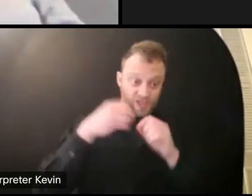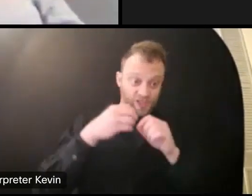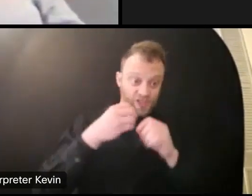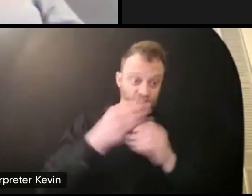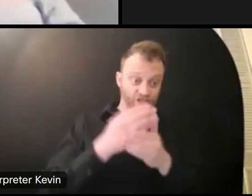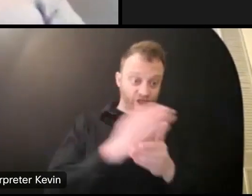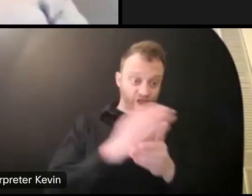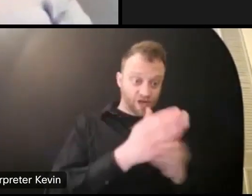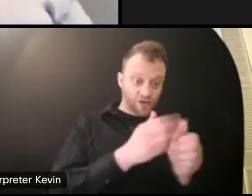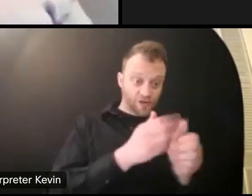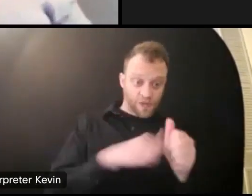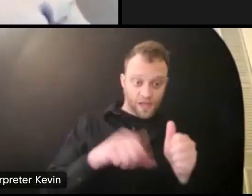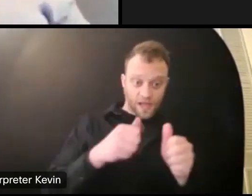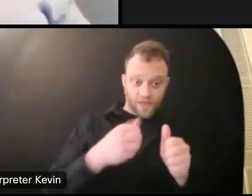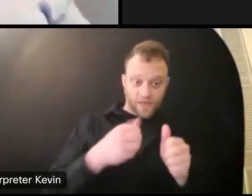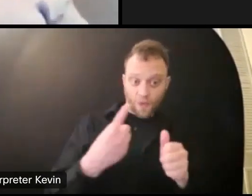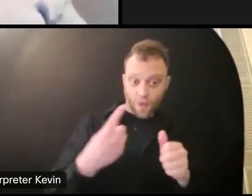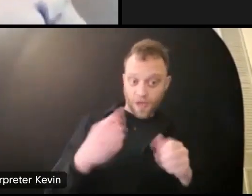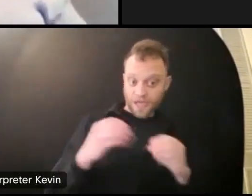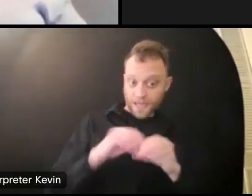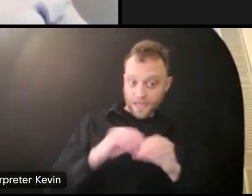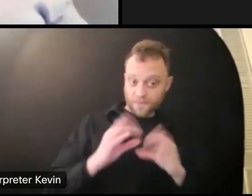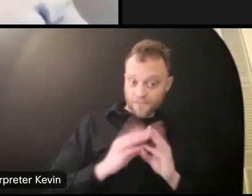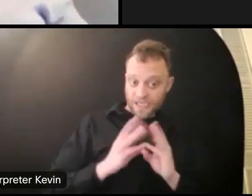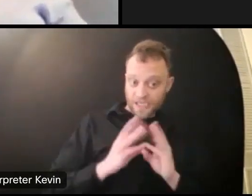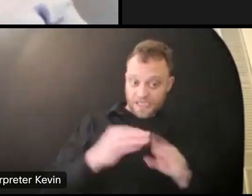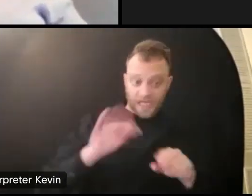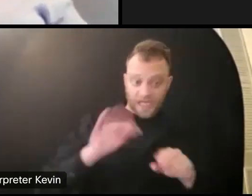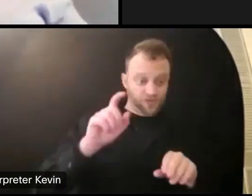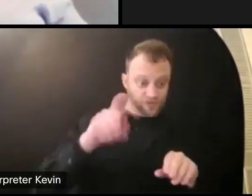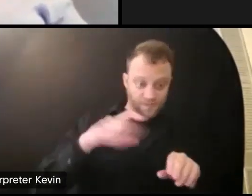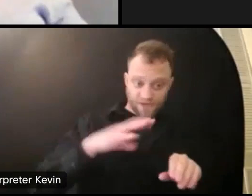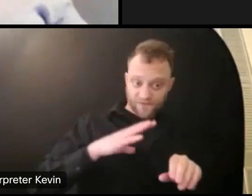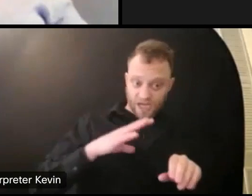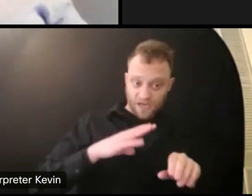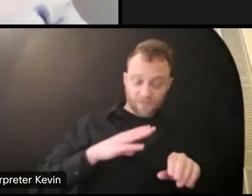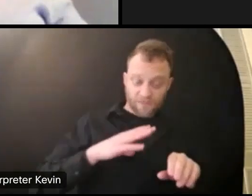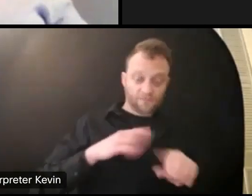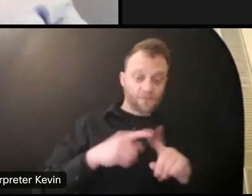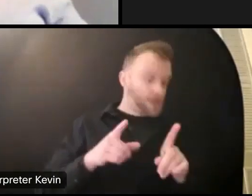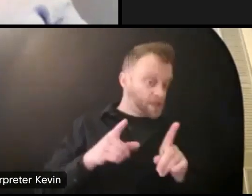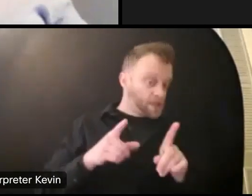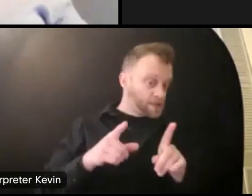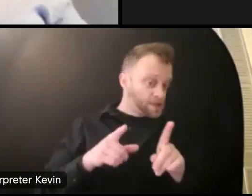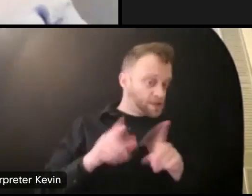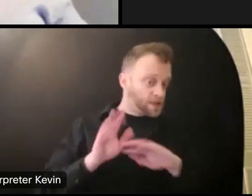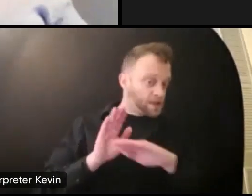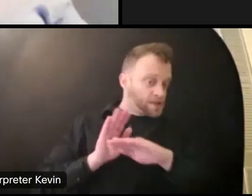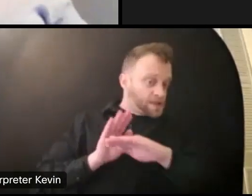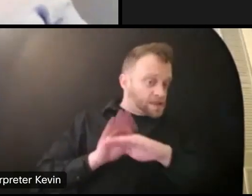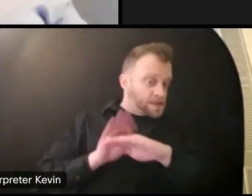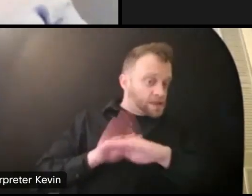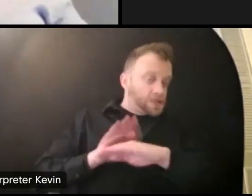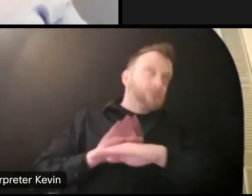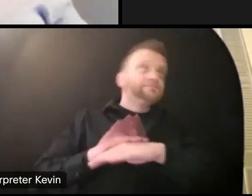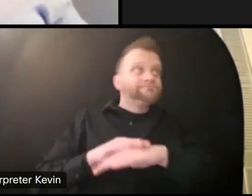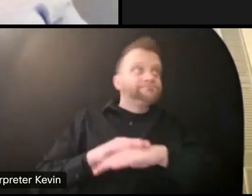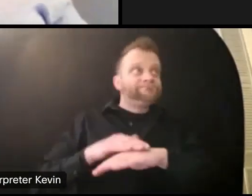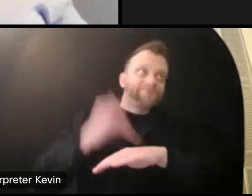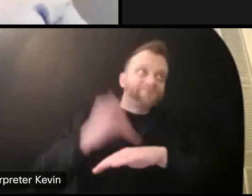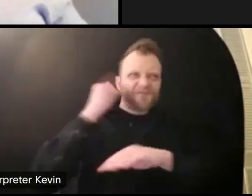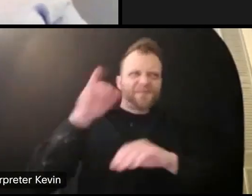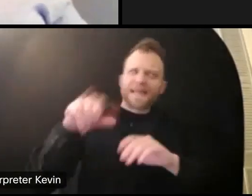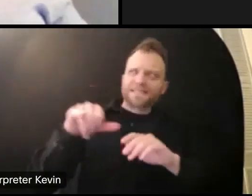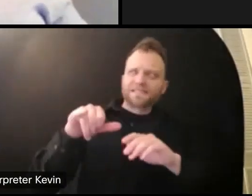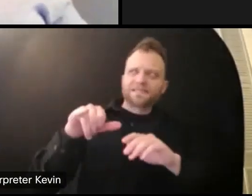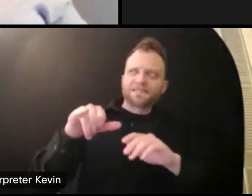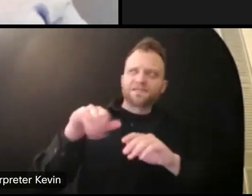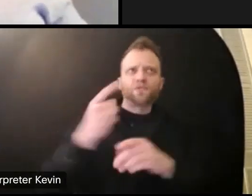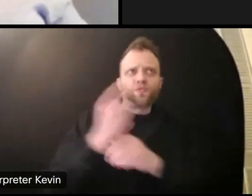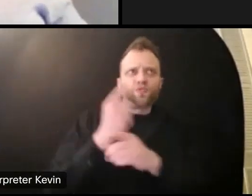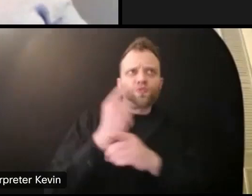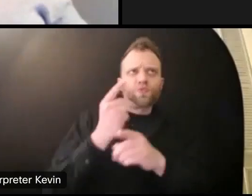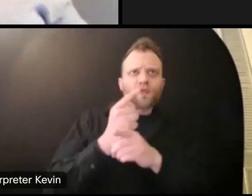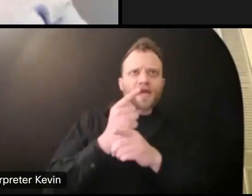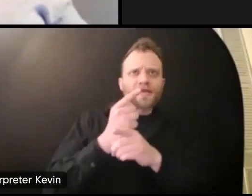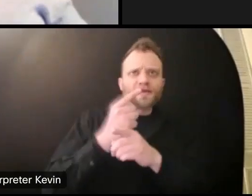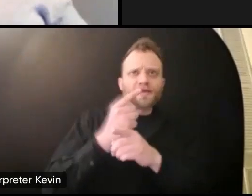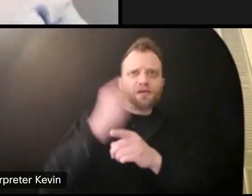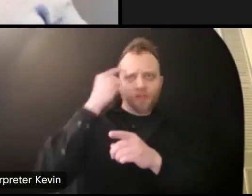I would also caution - if there is caution - is the donation coming from a community owner who